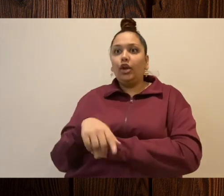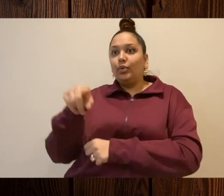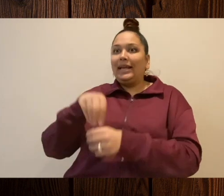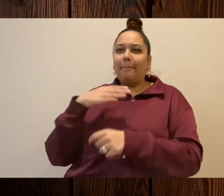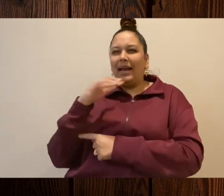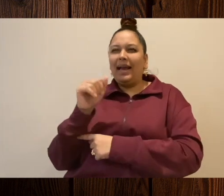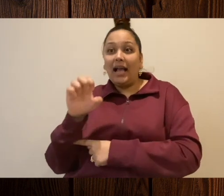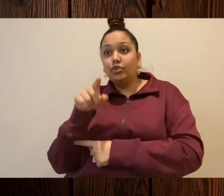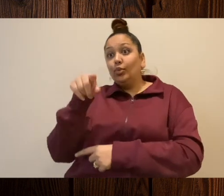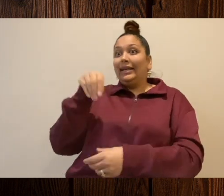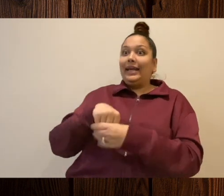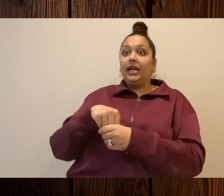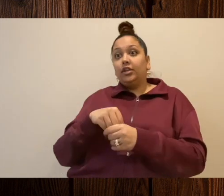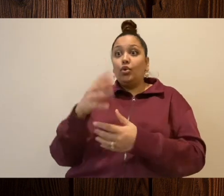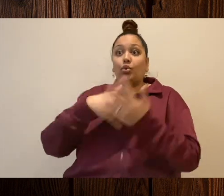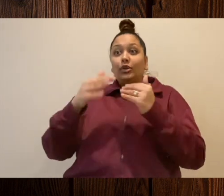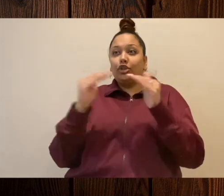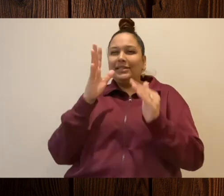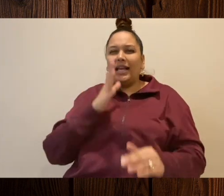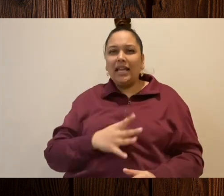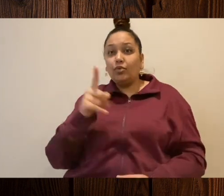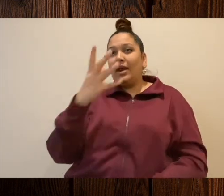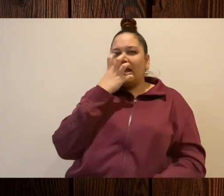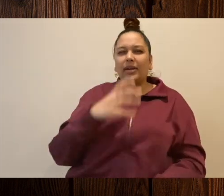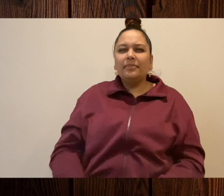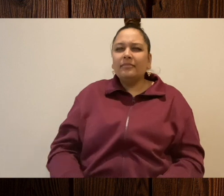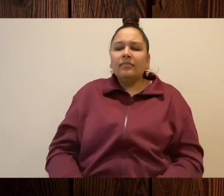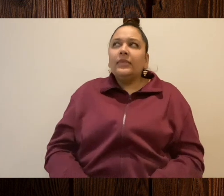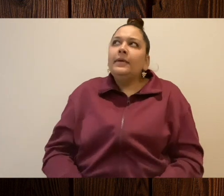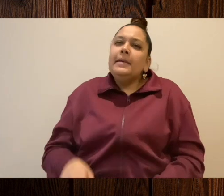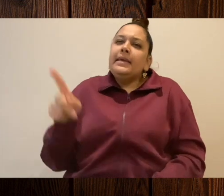need…” so yeah, the recovery for me is, standing on my own two